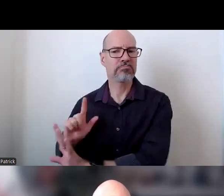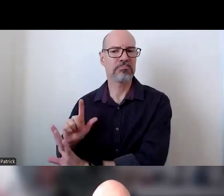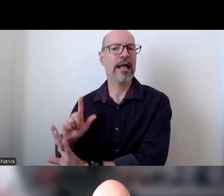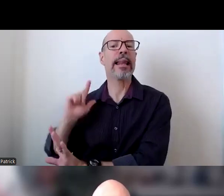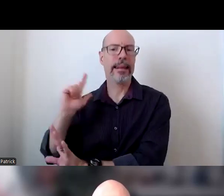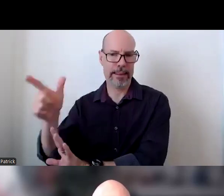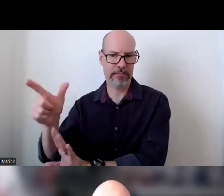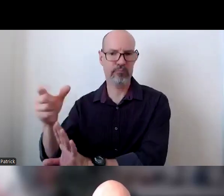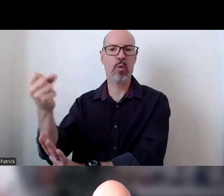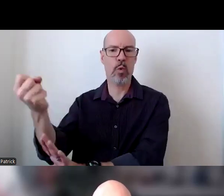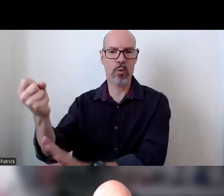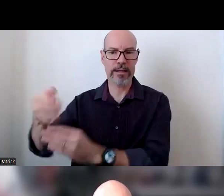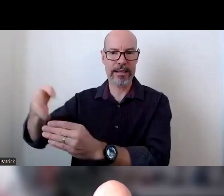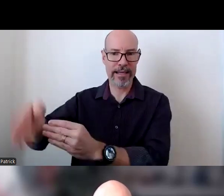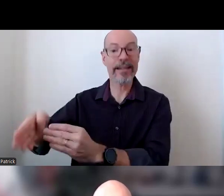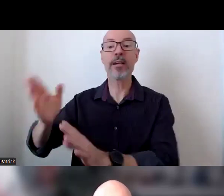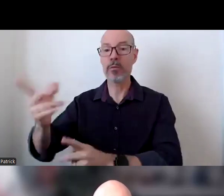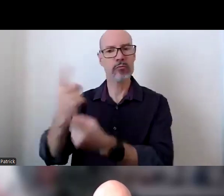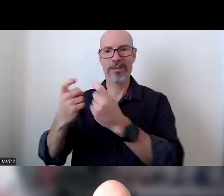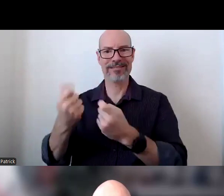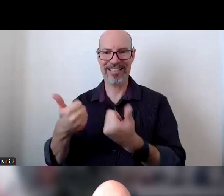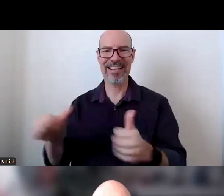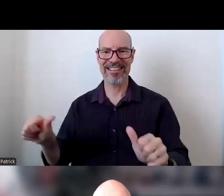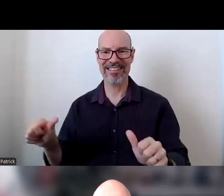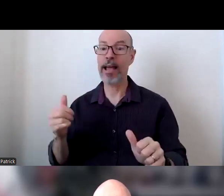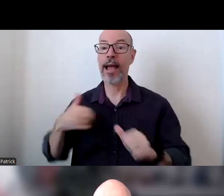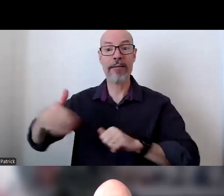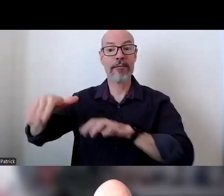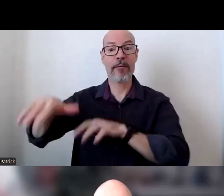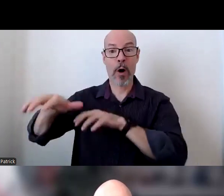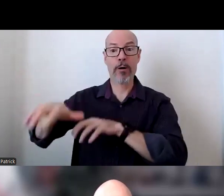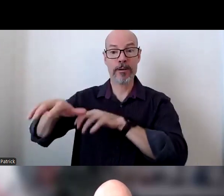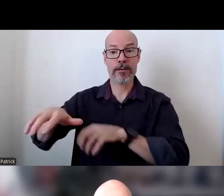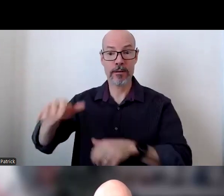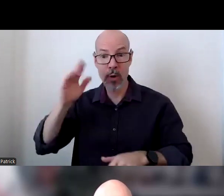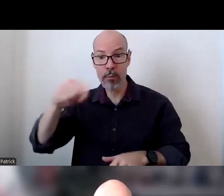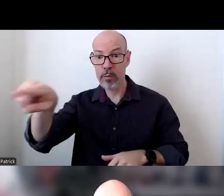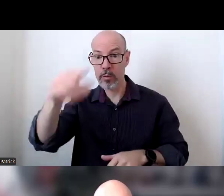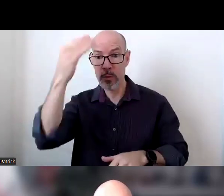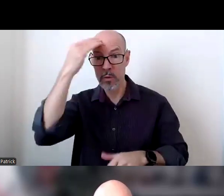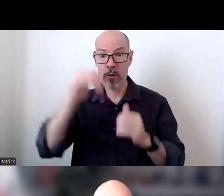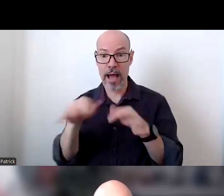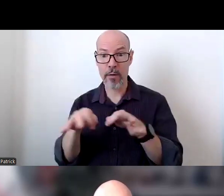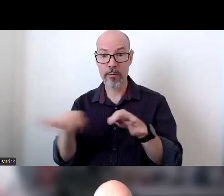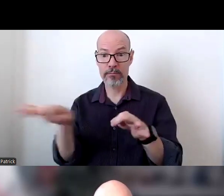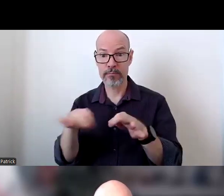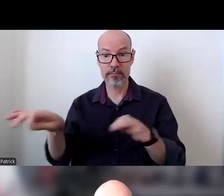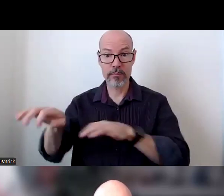But we will do it at the end. We do have a CART provider today, and I hope that most of you are familiar with how a CART